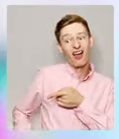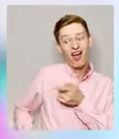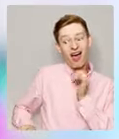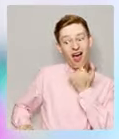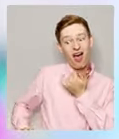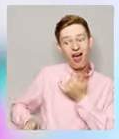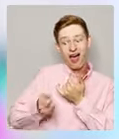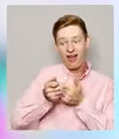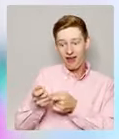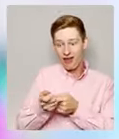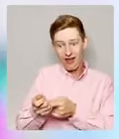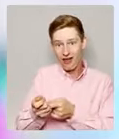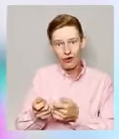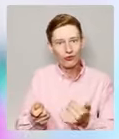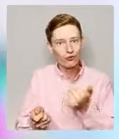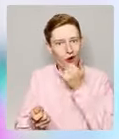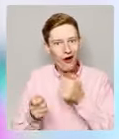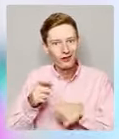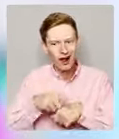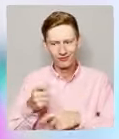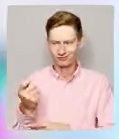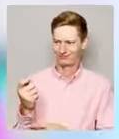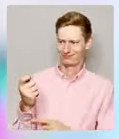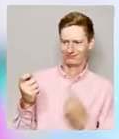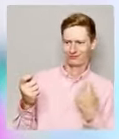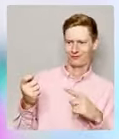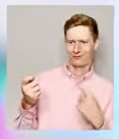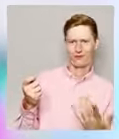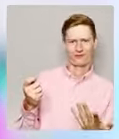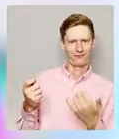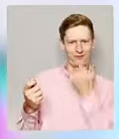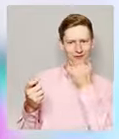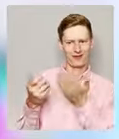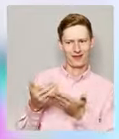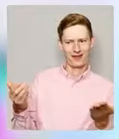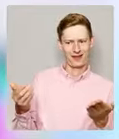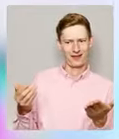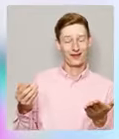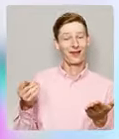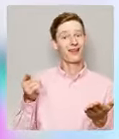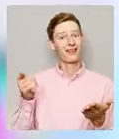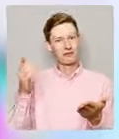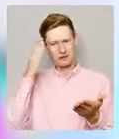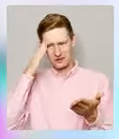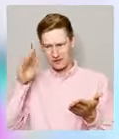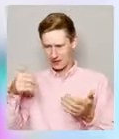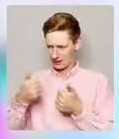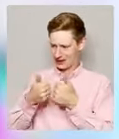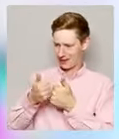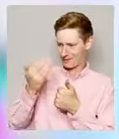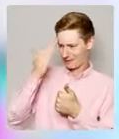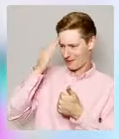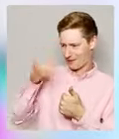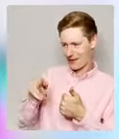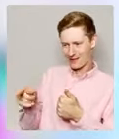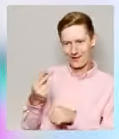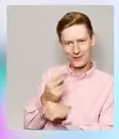By default, they would grab the flashlight at a bad time. Not super useful. Since we know the chamber was spent and they aren't looking towards their waist, we can be generous by putting more weight